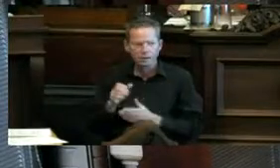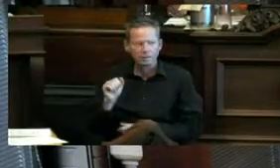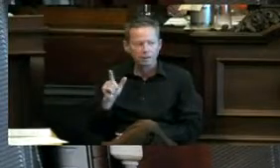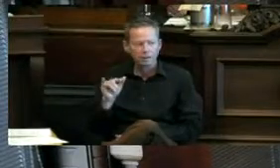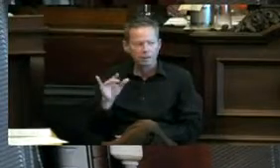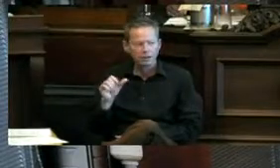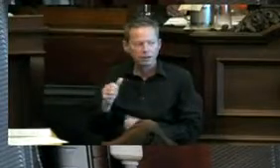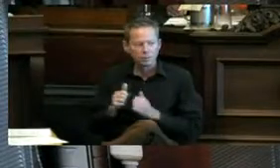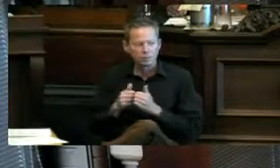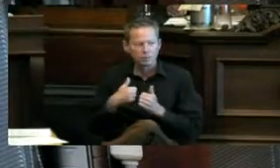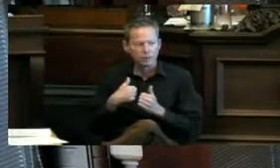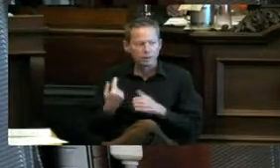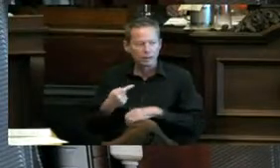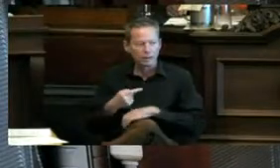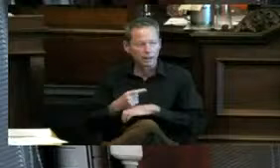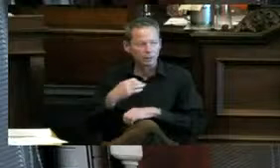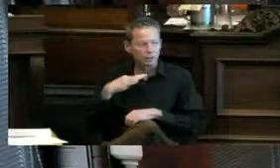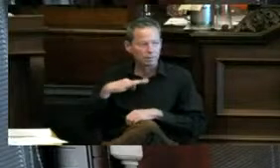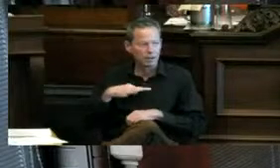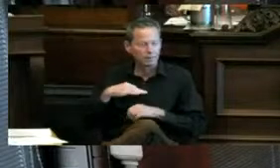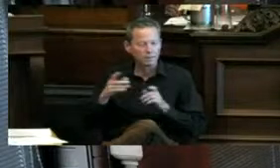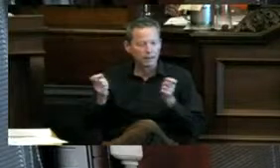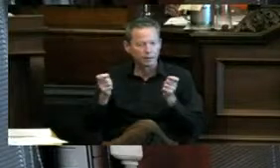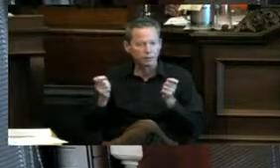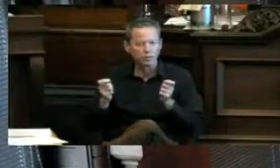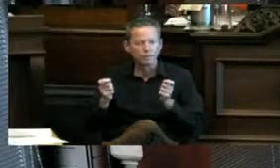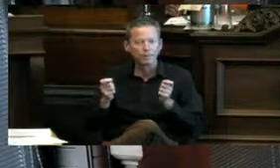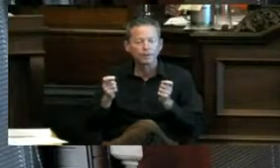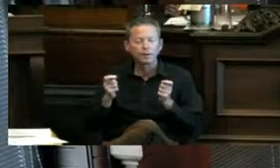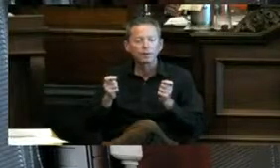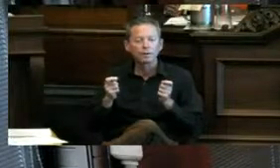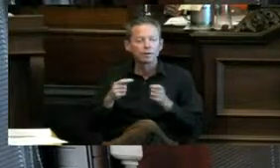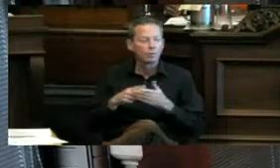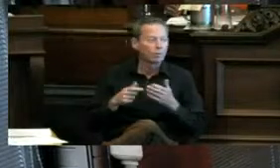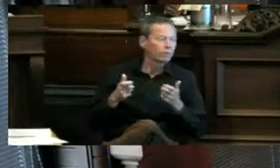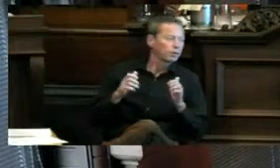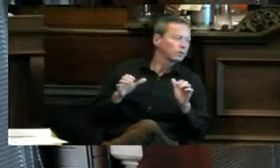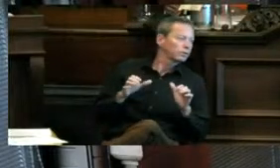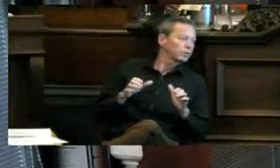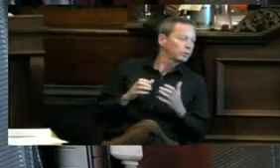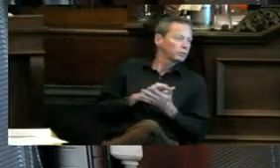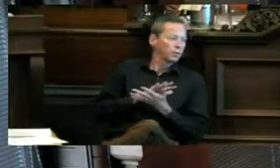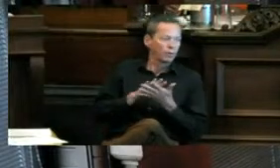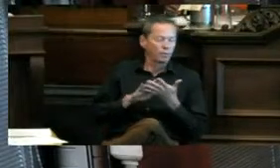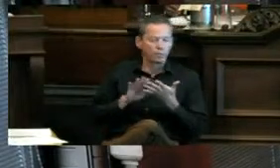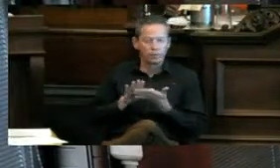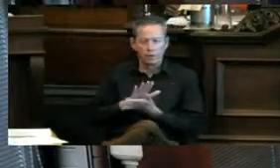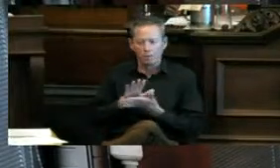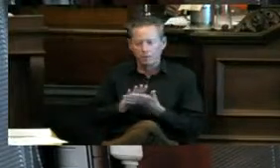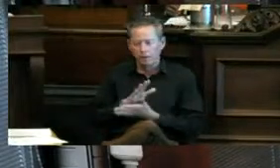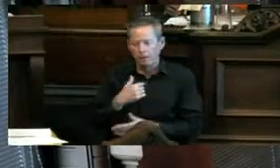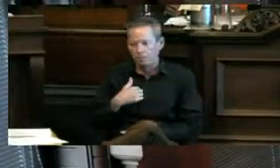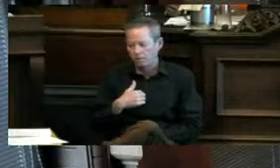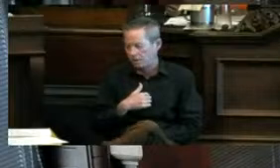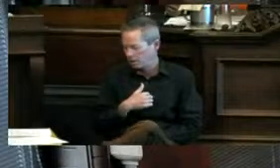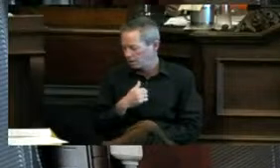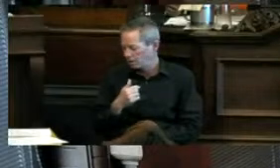director of the Department of Human Resource Management. And I have with me today, Alicia Coronado Viscardi, who is our